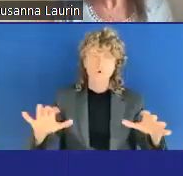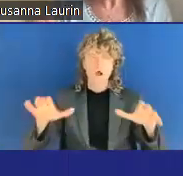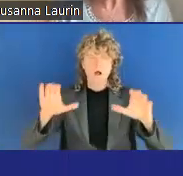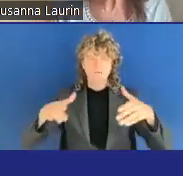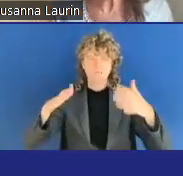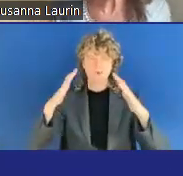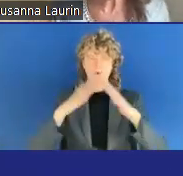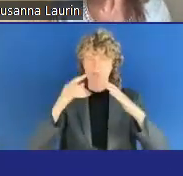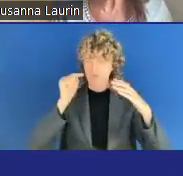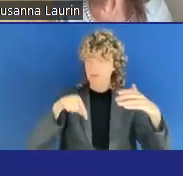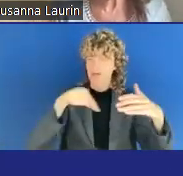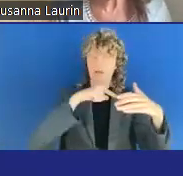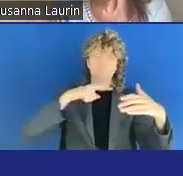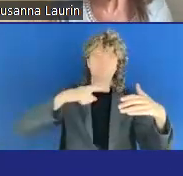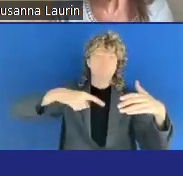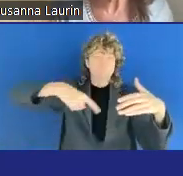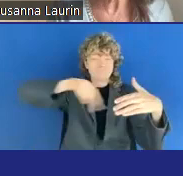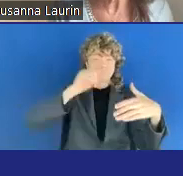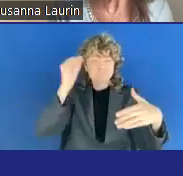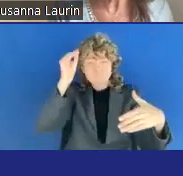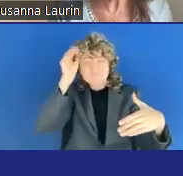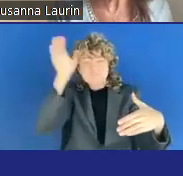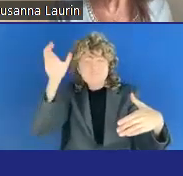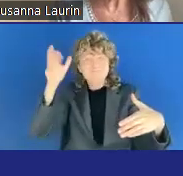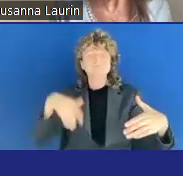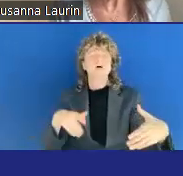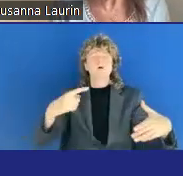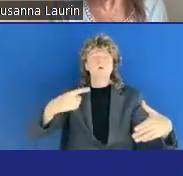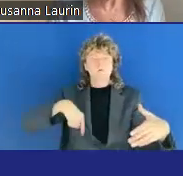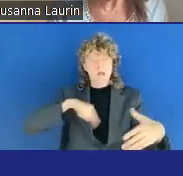in the ground in many different places in the mark, and making sure that we work with all of our